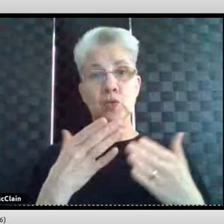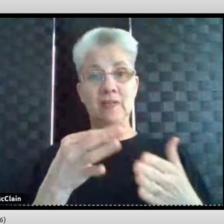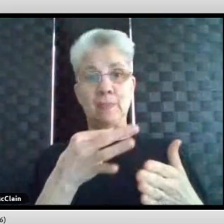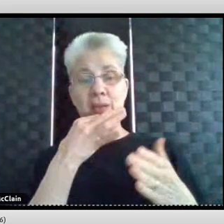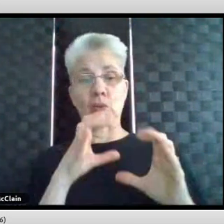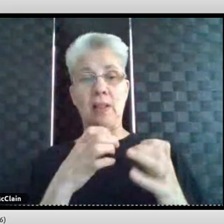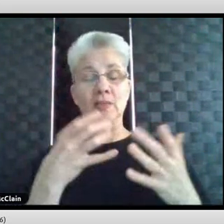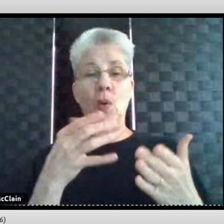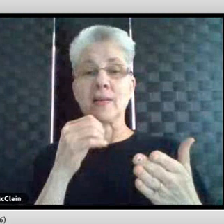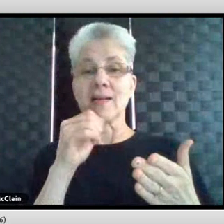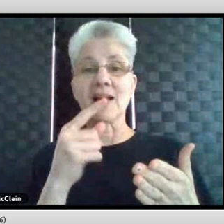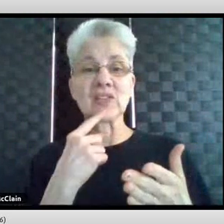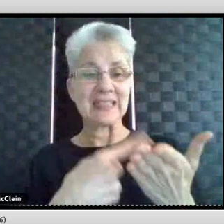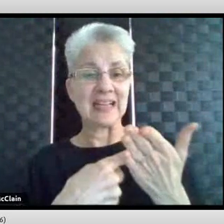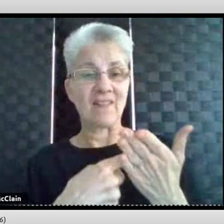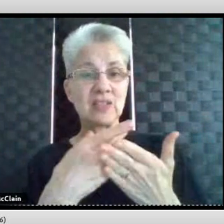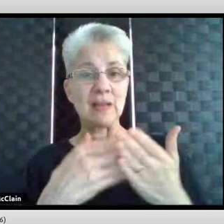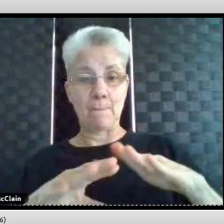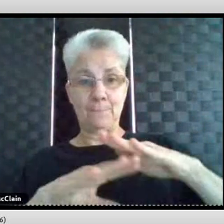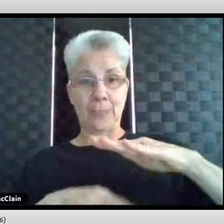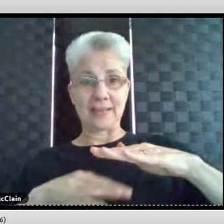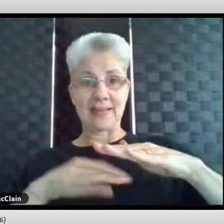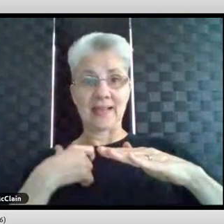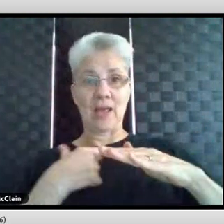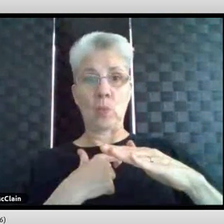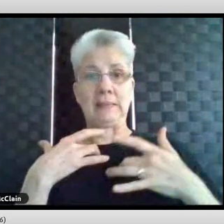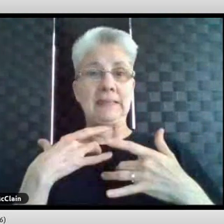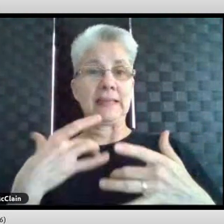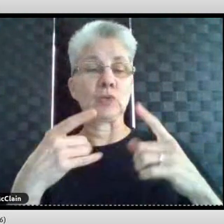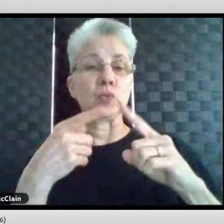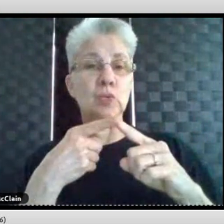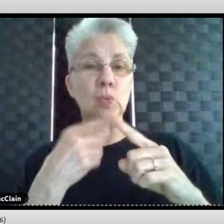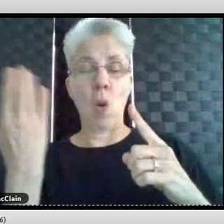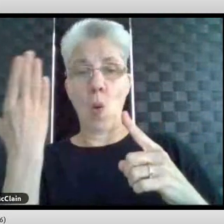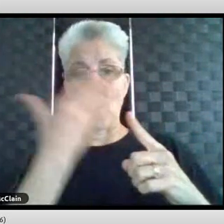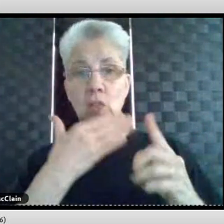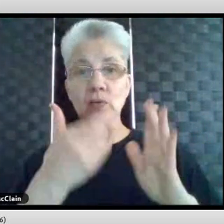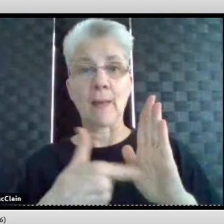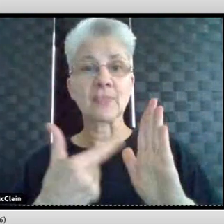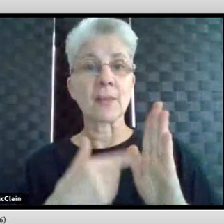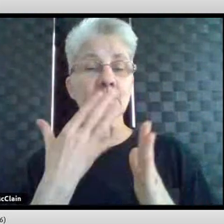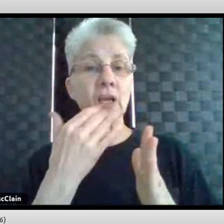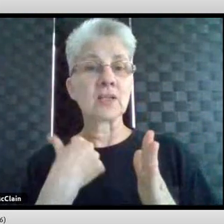is not only cover some of the basics that we tend to overlook sometimes because we get so busy,